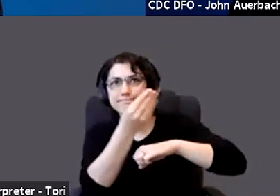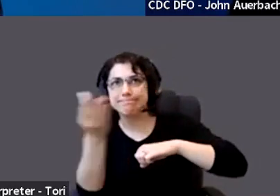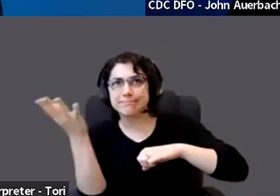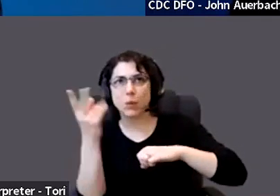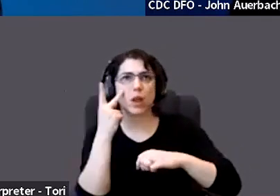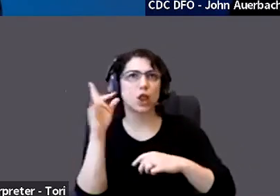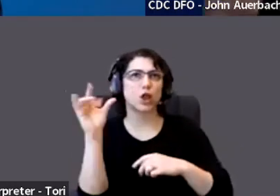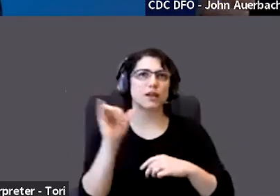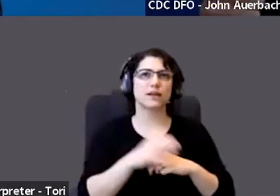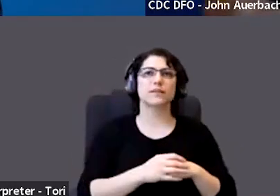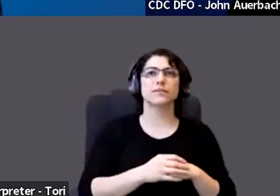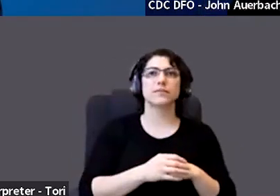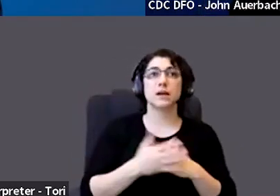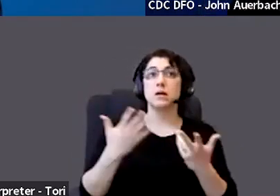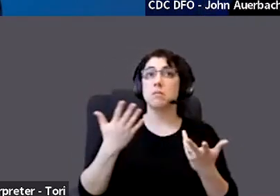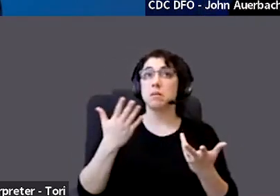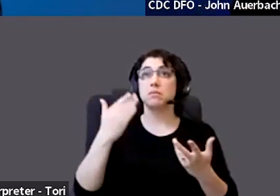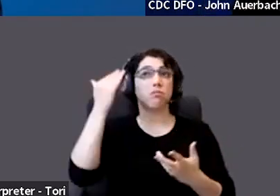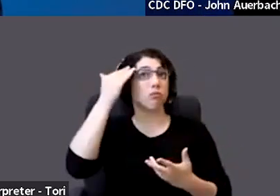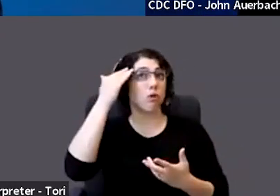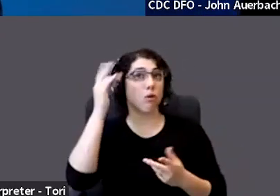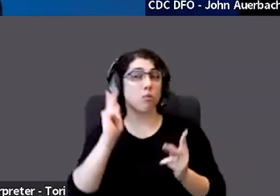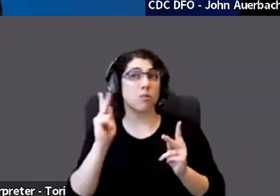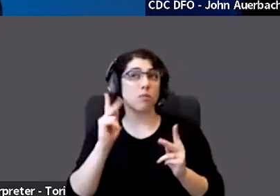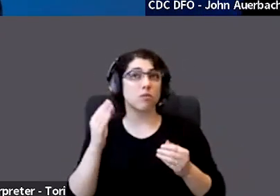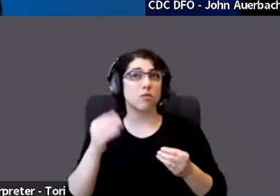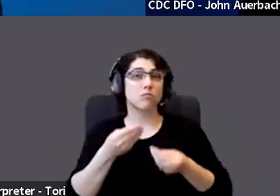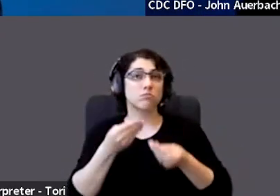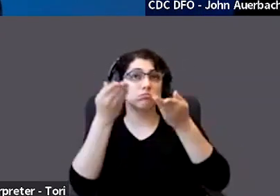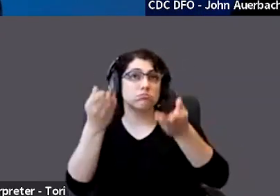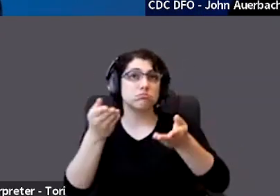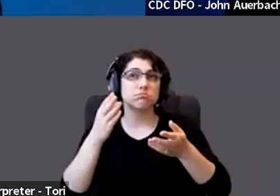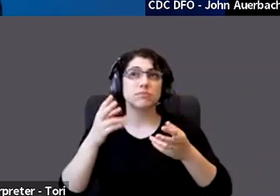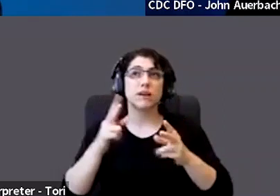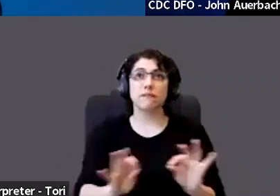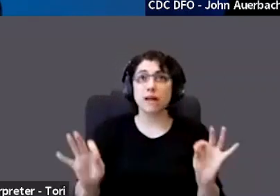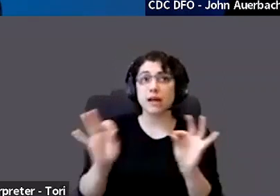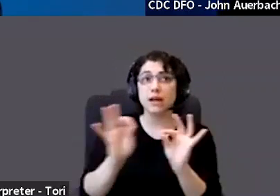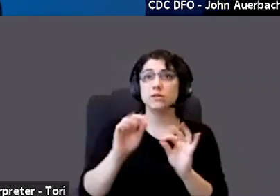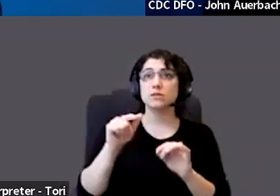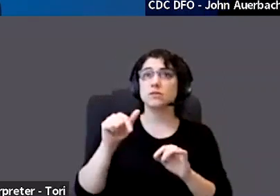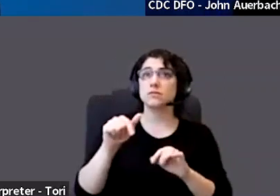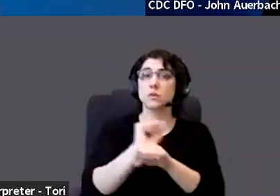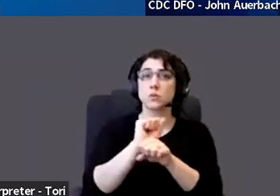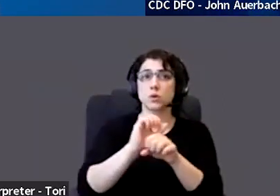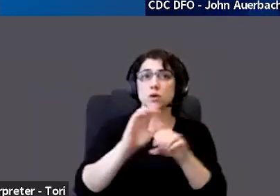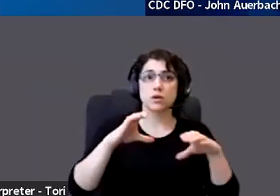of people who would provide value to either this workgroup and data surveillance. And we'll get to it in the laboratory workgroup as well,